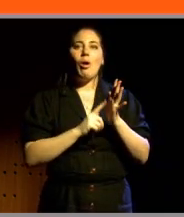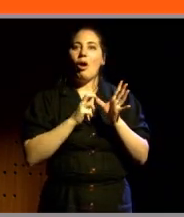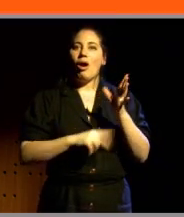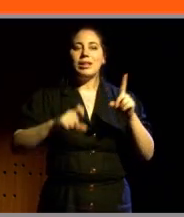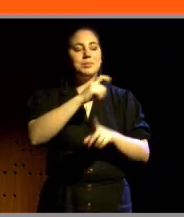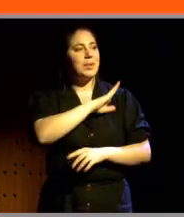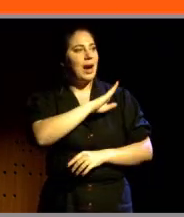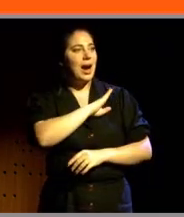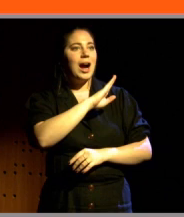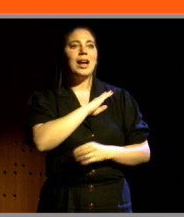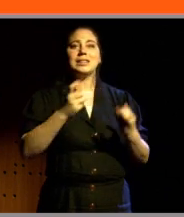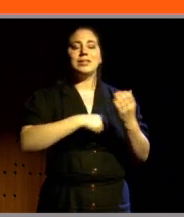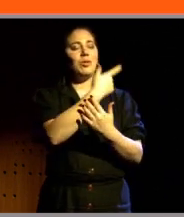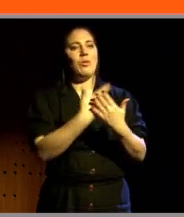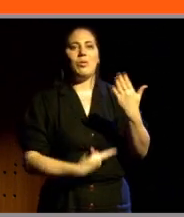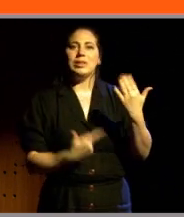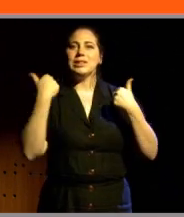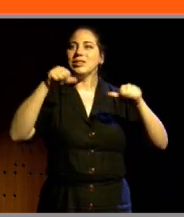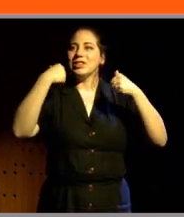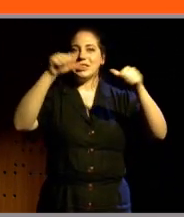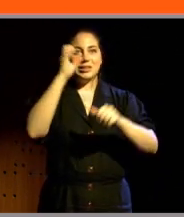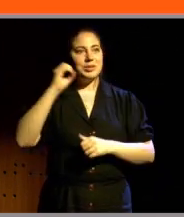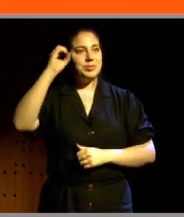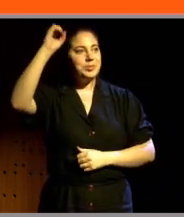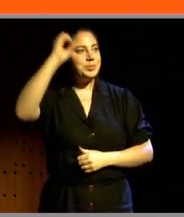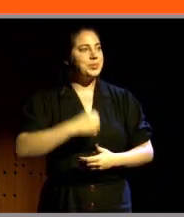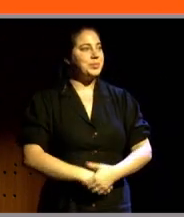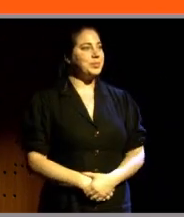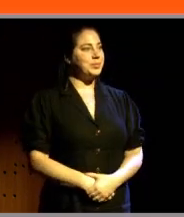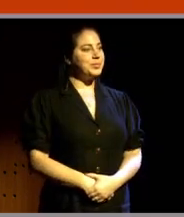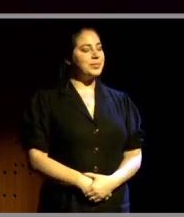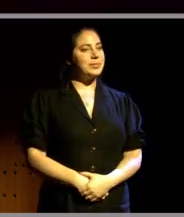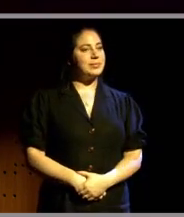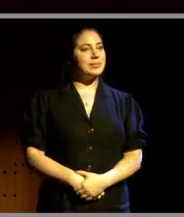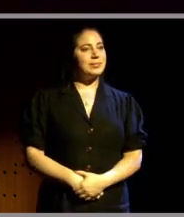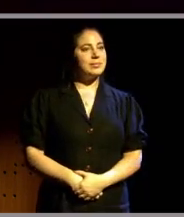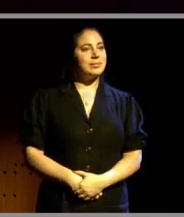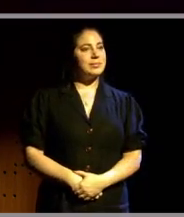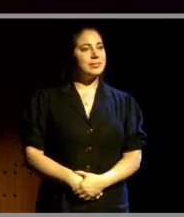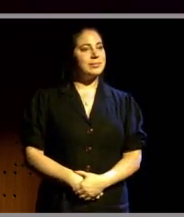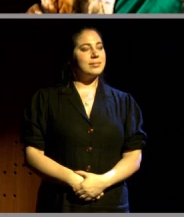Le Nozze Di Figaro, 'The Barber of Seville', 'The Cunning Little Vixen', 'Flight', 'The Magic Flute','Ariadne Auf Naxos'